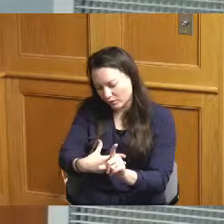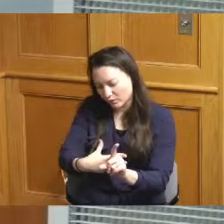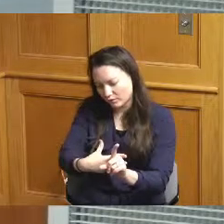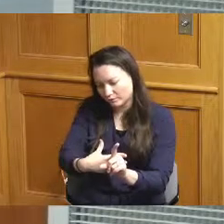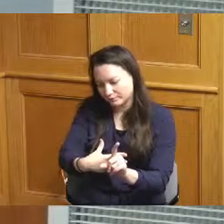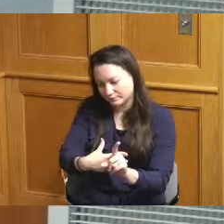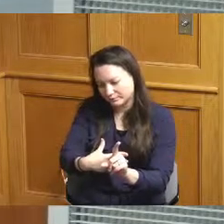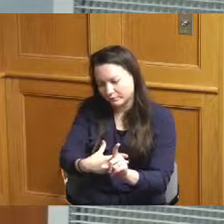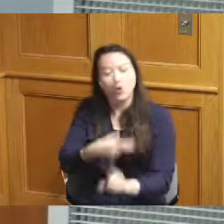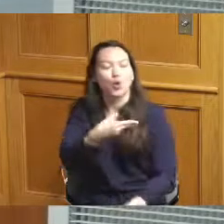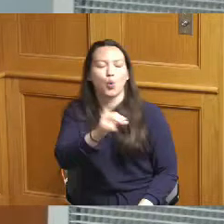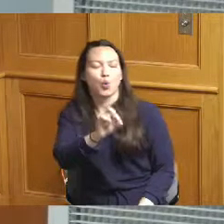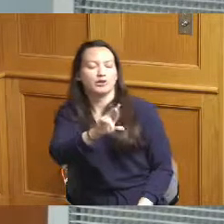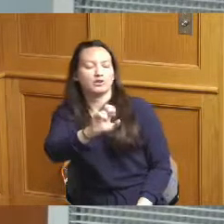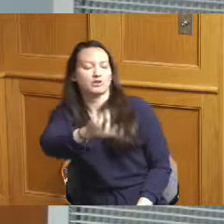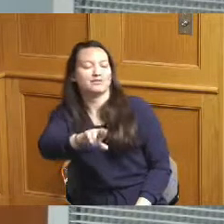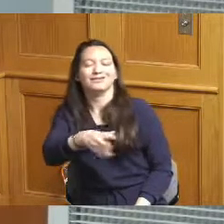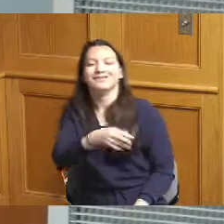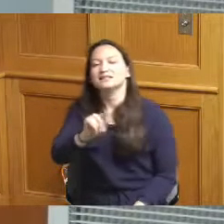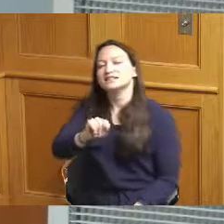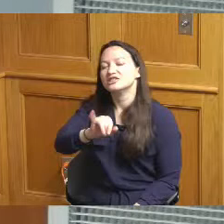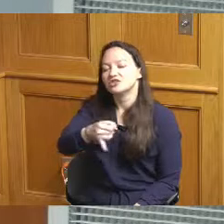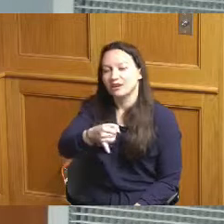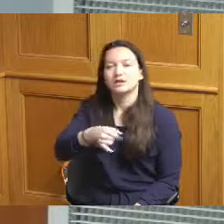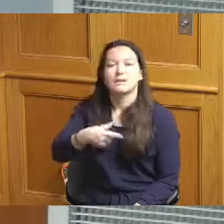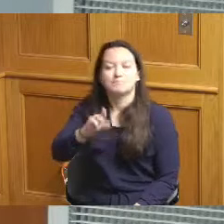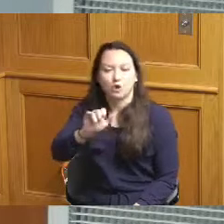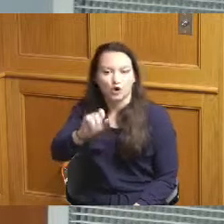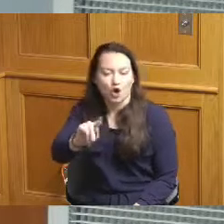the community did come in and said that they wanted to continue the agreement as they were